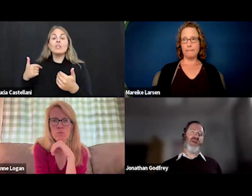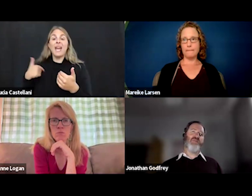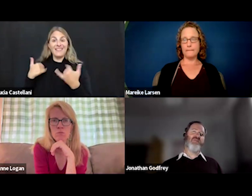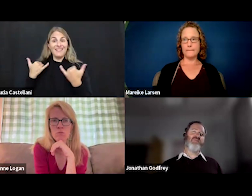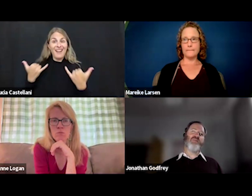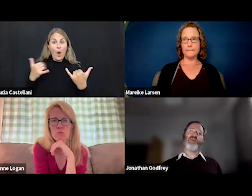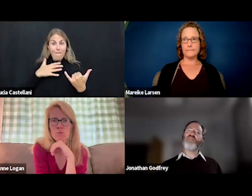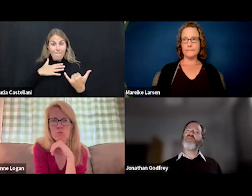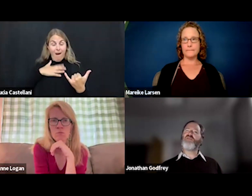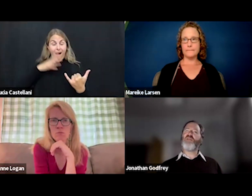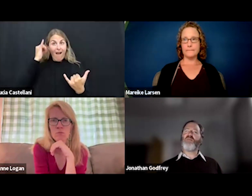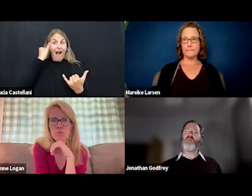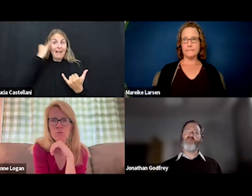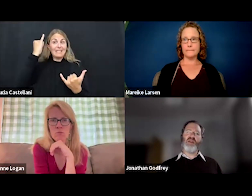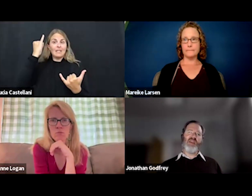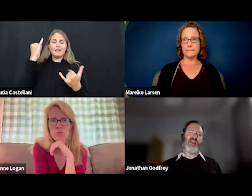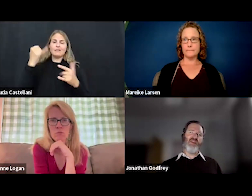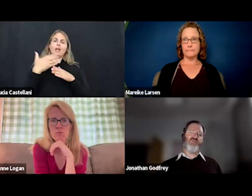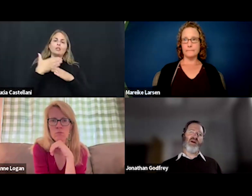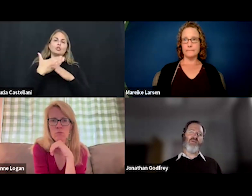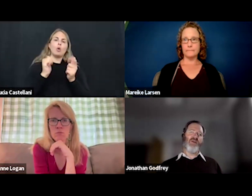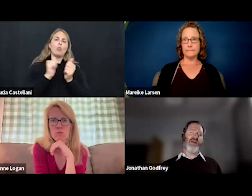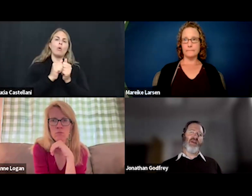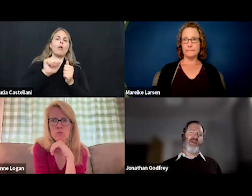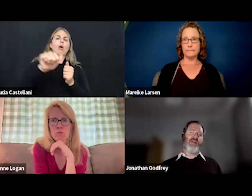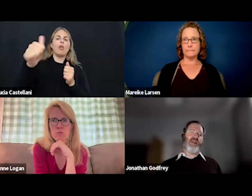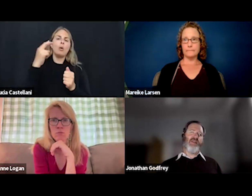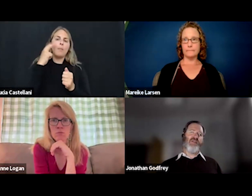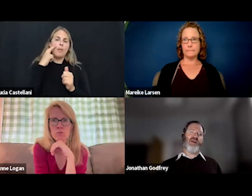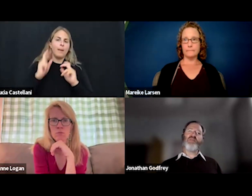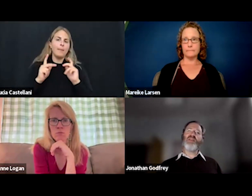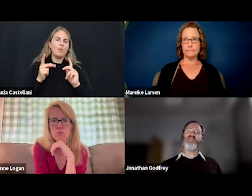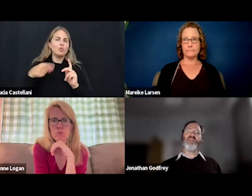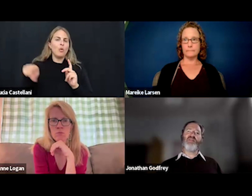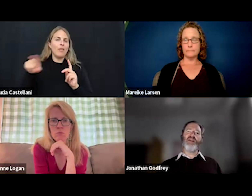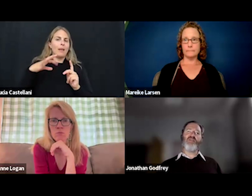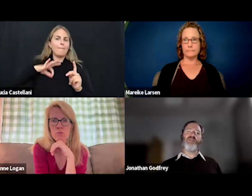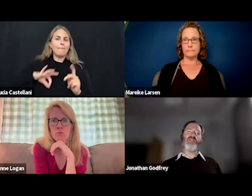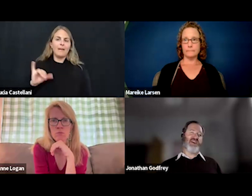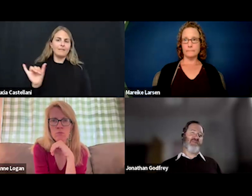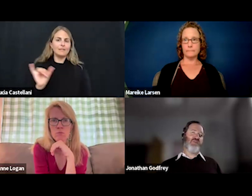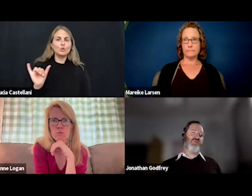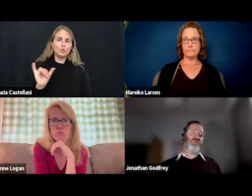can benefit from them as well. And there are plenty of other examples